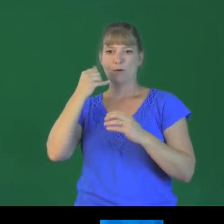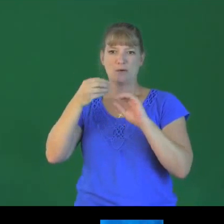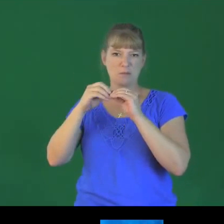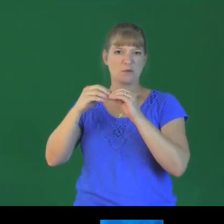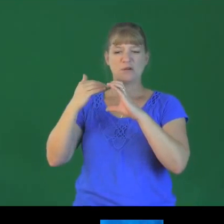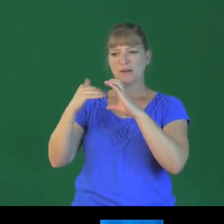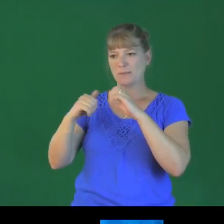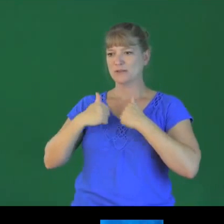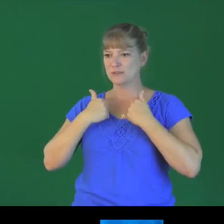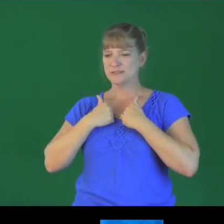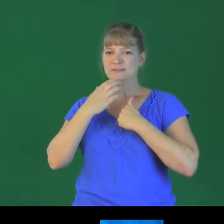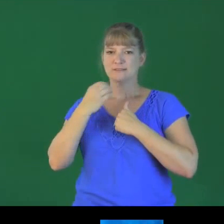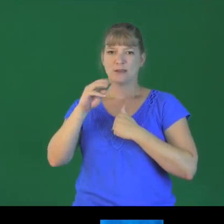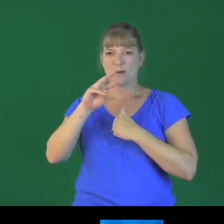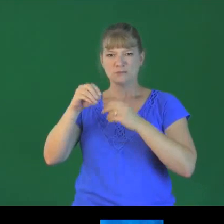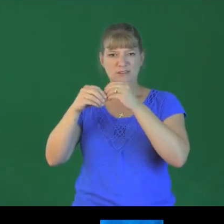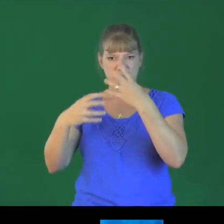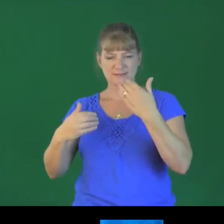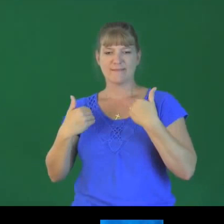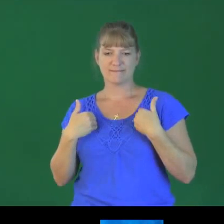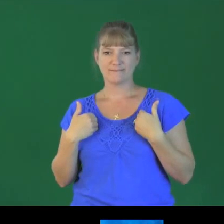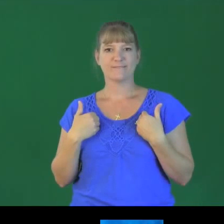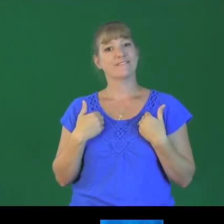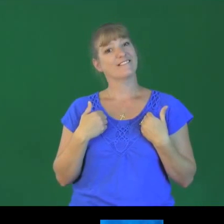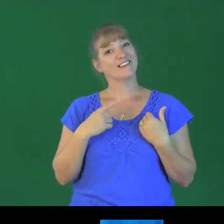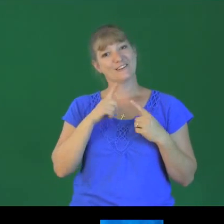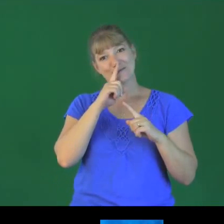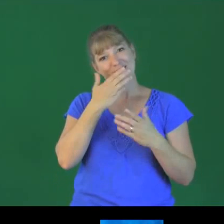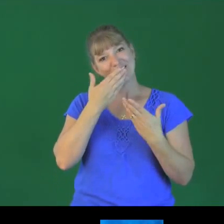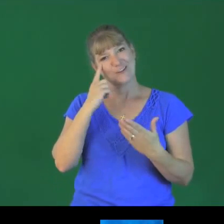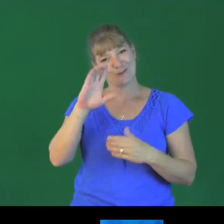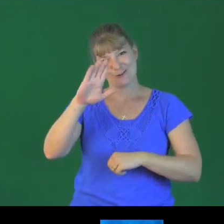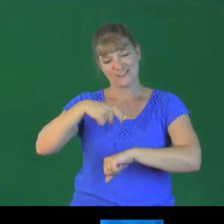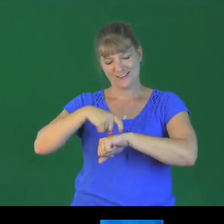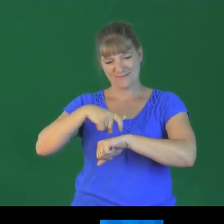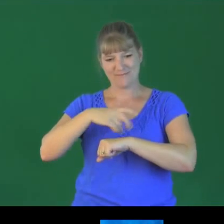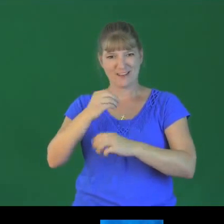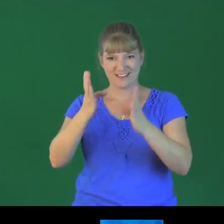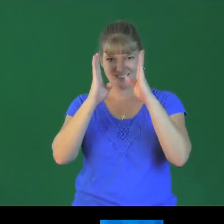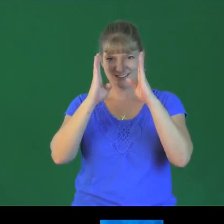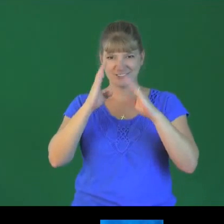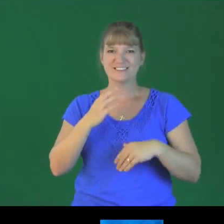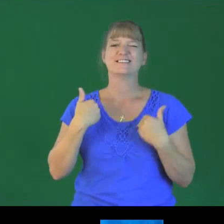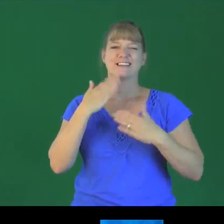and you have all those web sites on there. I really thank you for your time and your attention. Have a great day!